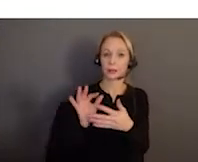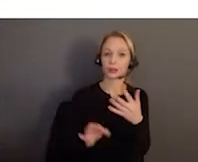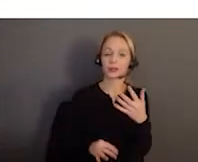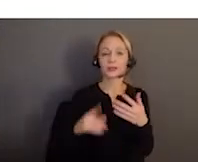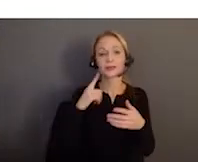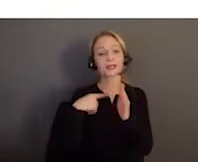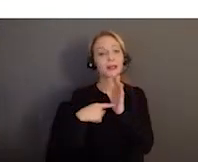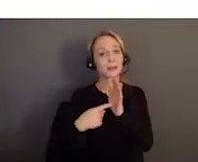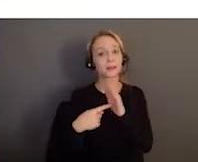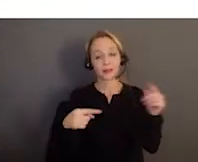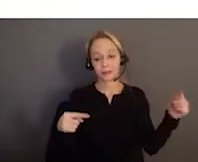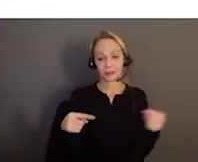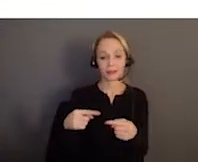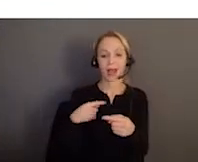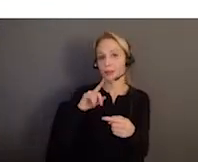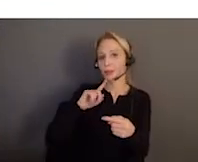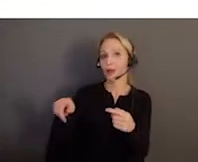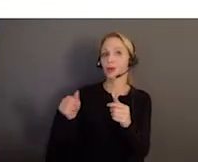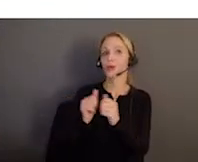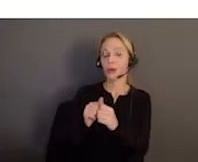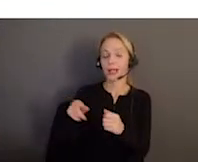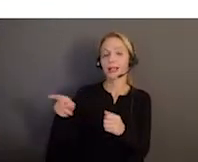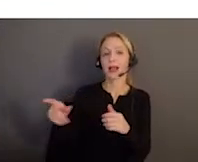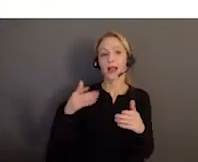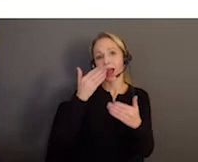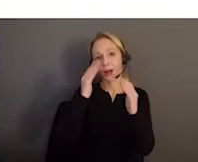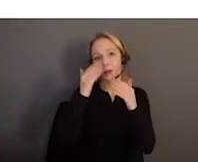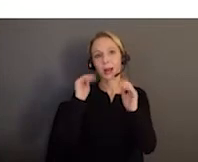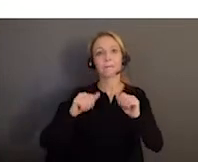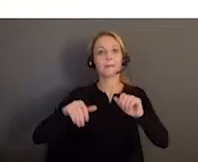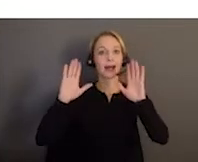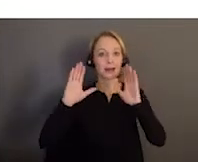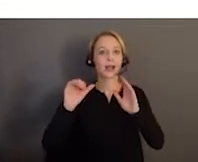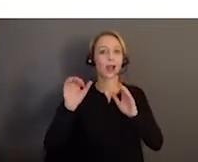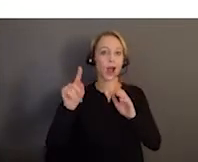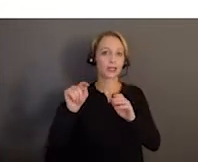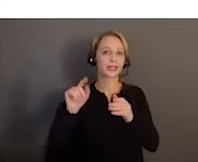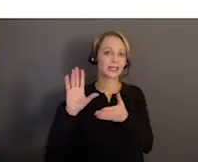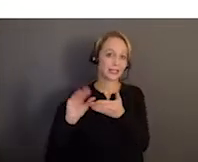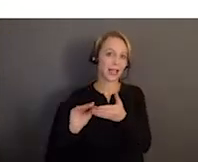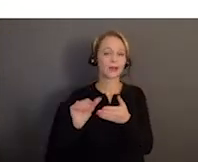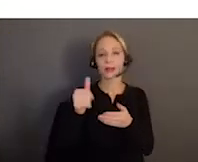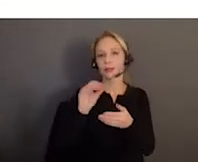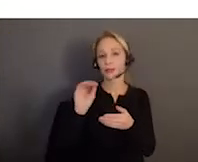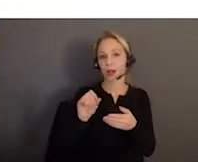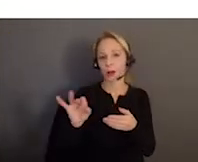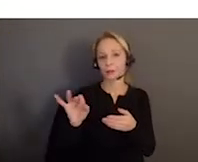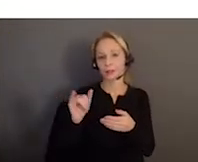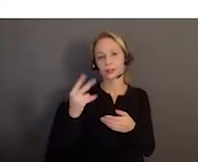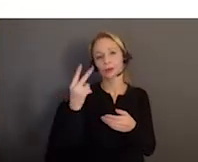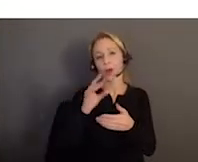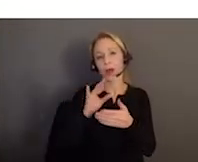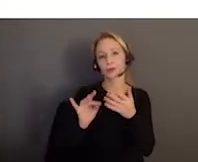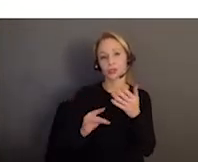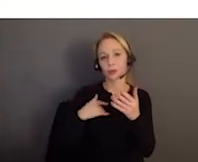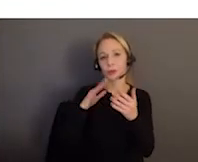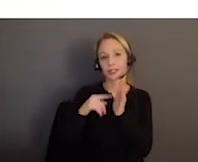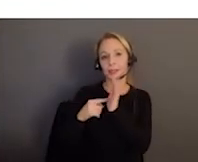AND FOR EXAMPLE, I RESPONDED TO HALLOWEEN EVENT AND DISCOUNT CARD.